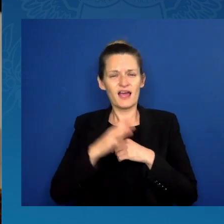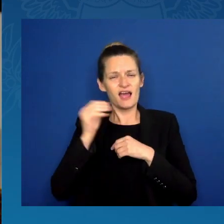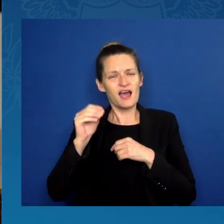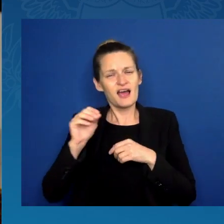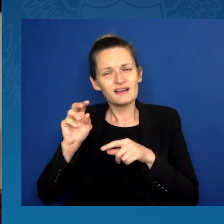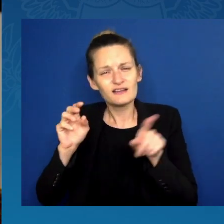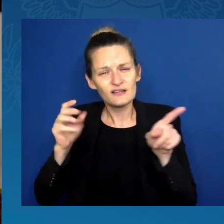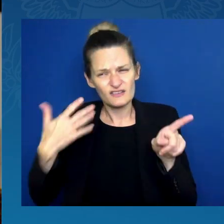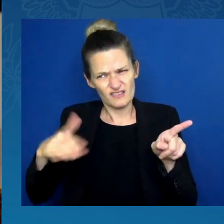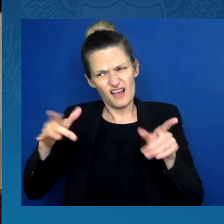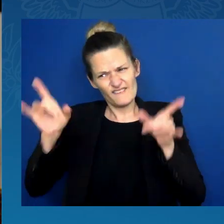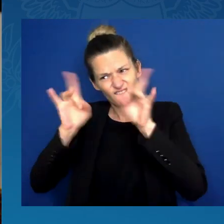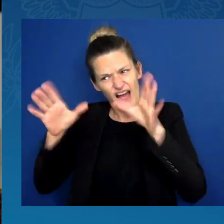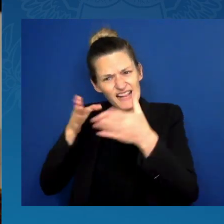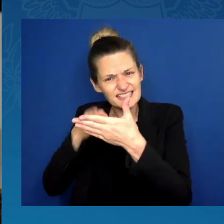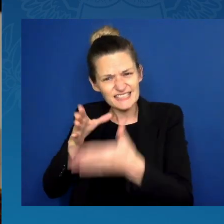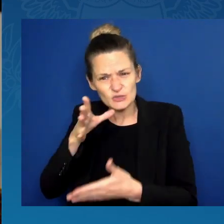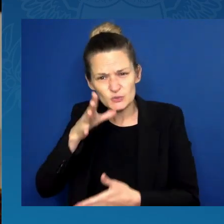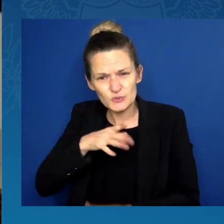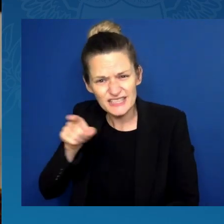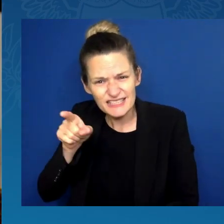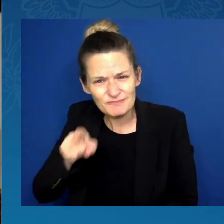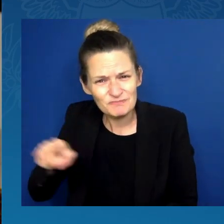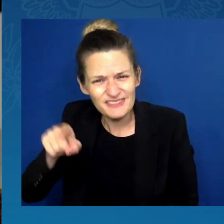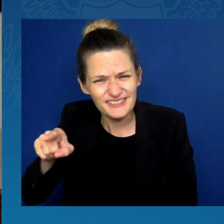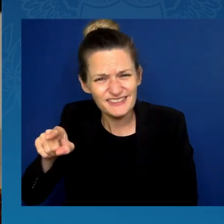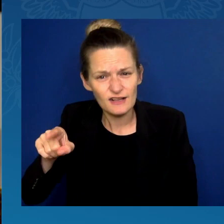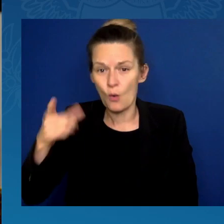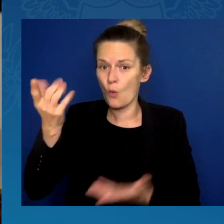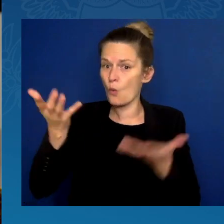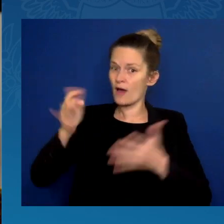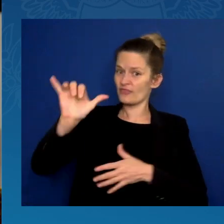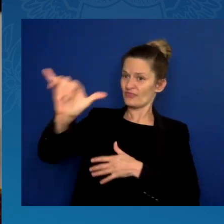when someone has endured such an extreme act of violence